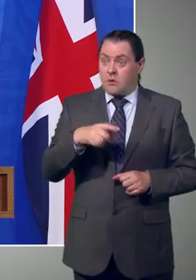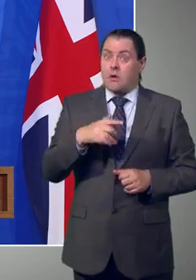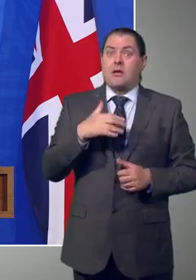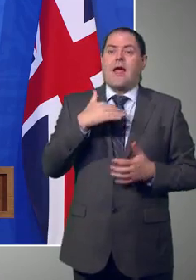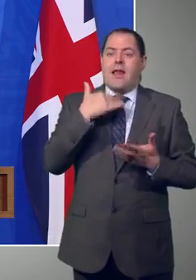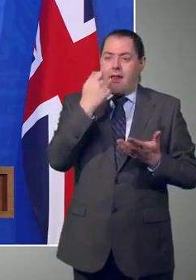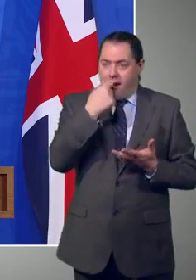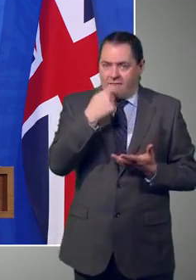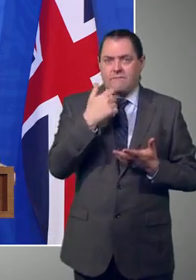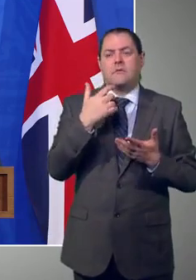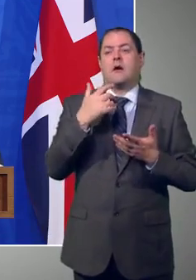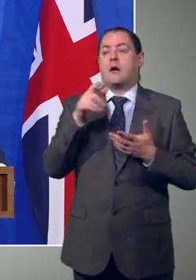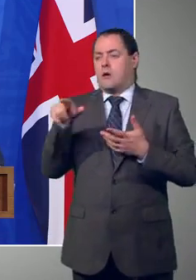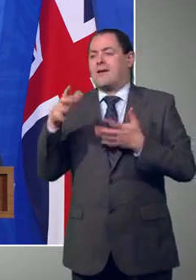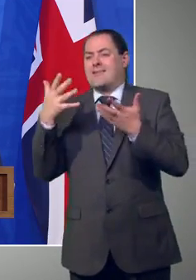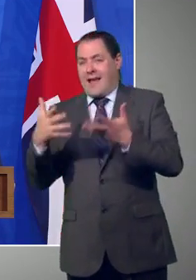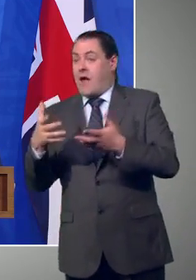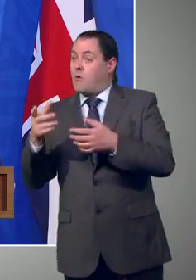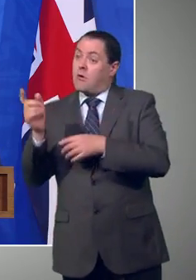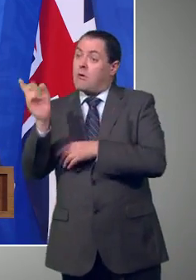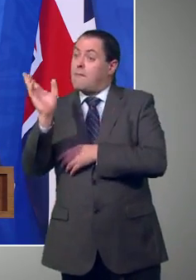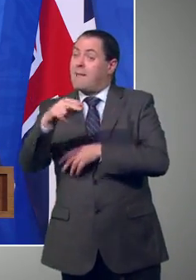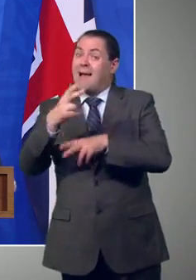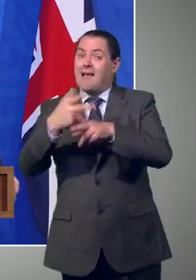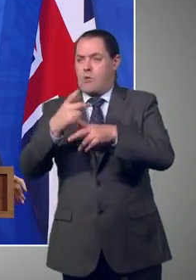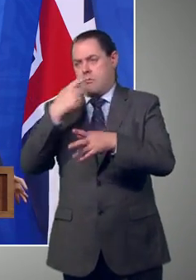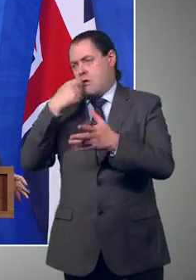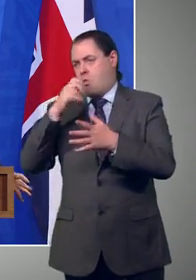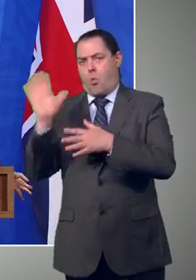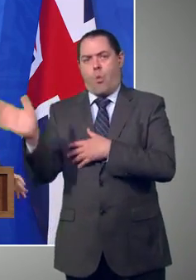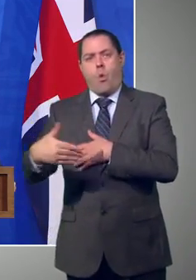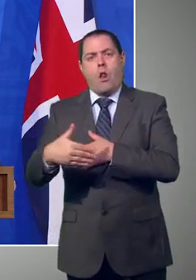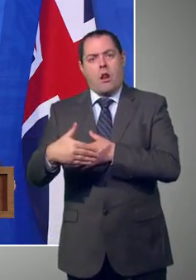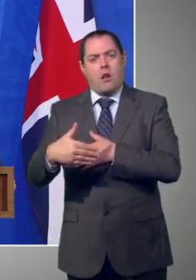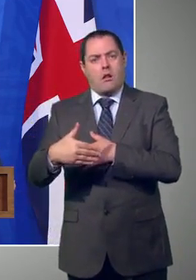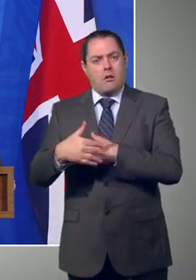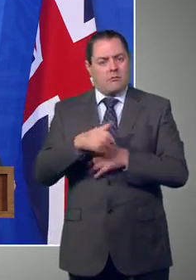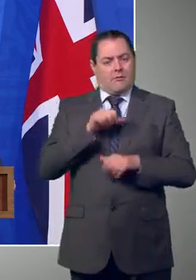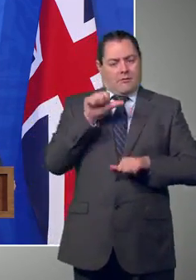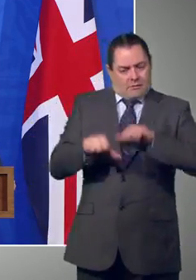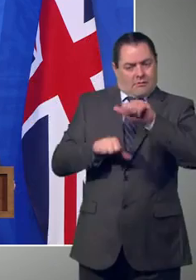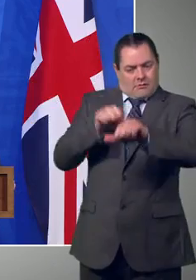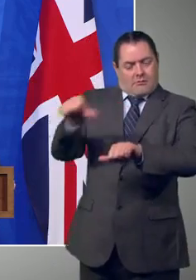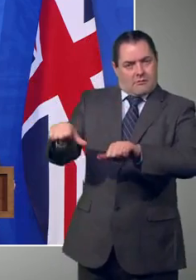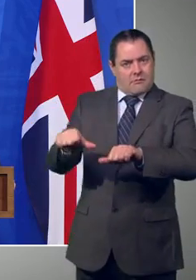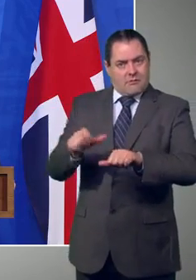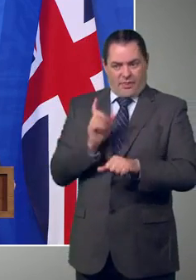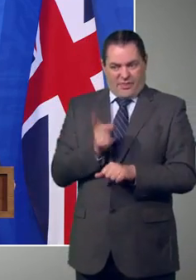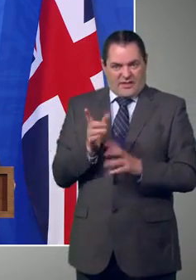you know that's that's how that's how you get things done. and that's how we're still